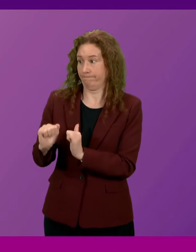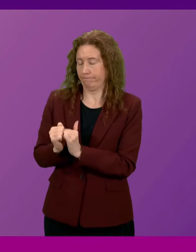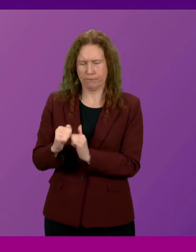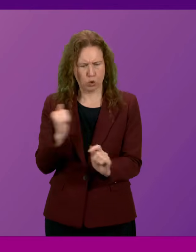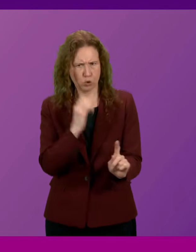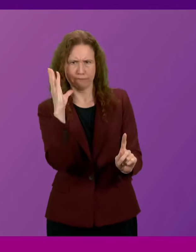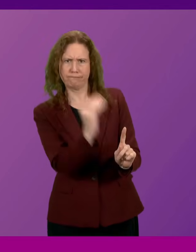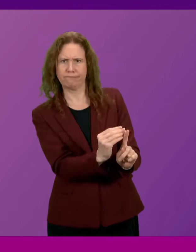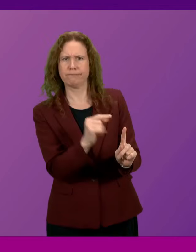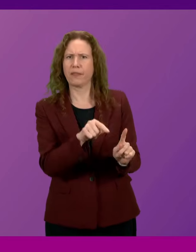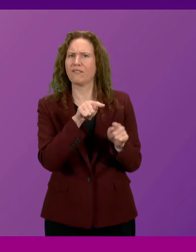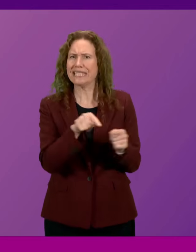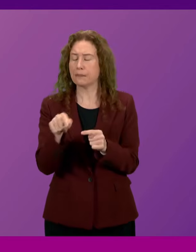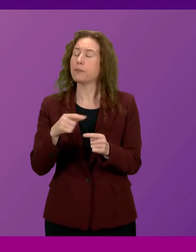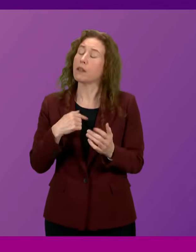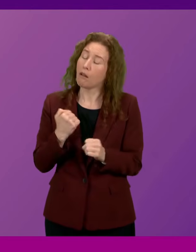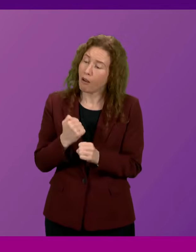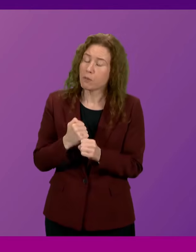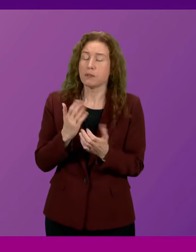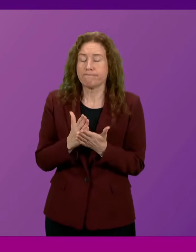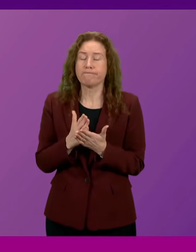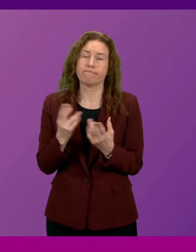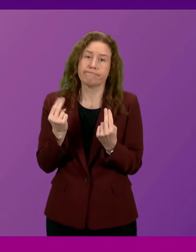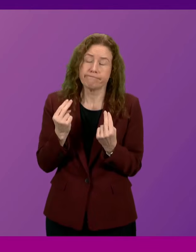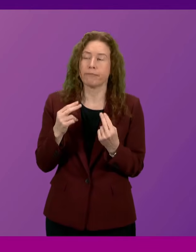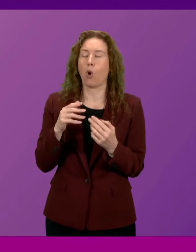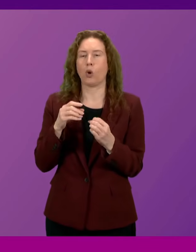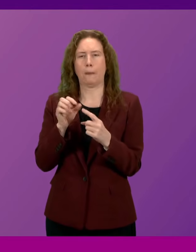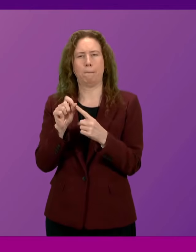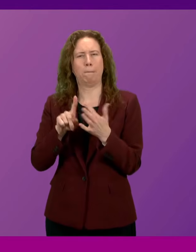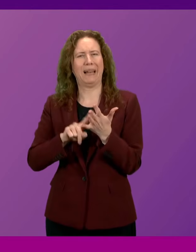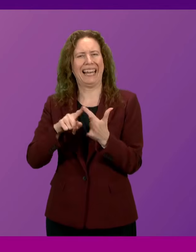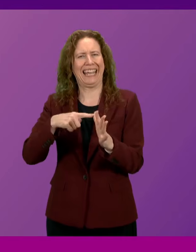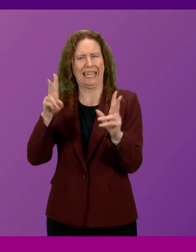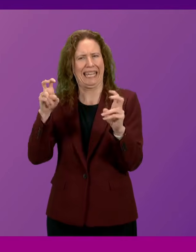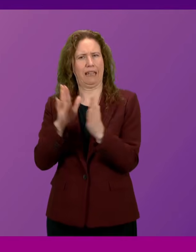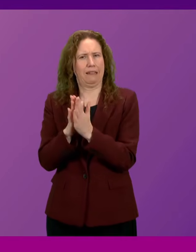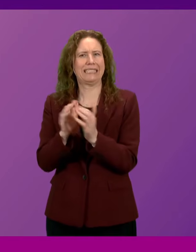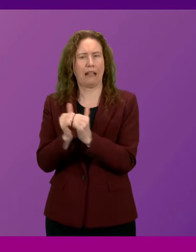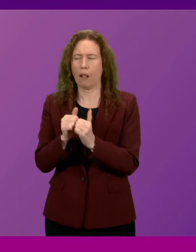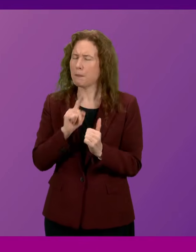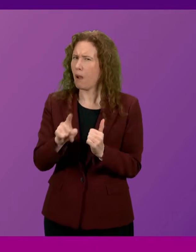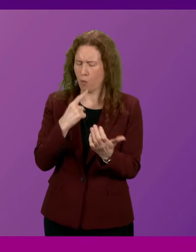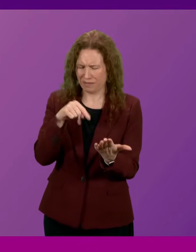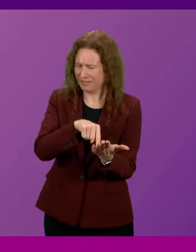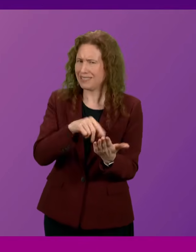Government has given some ground on plea deals, but the changes fall far short of what is needed.